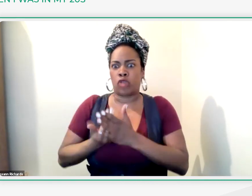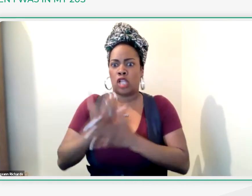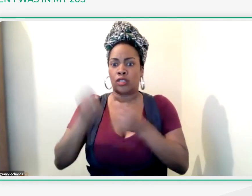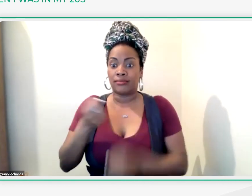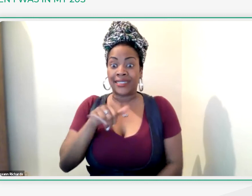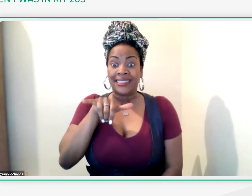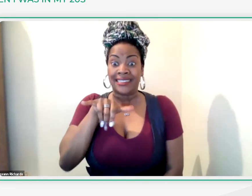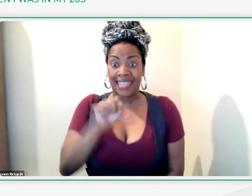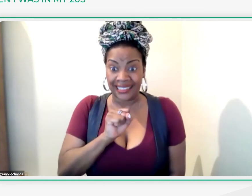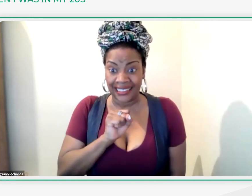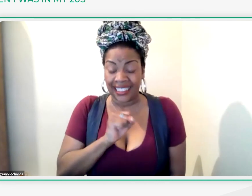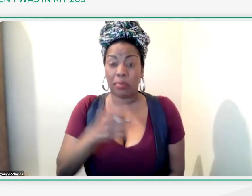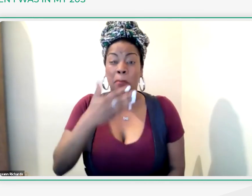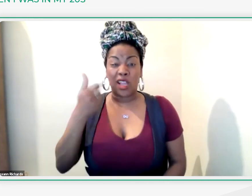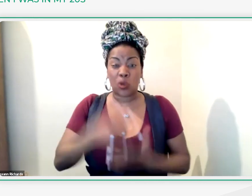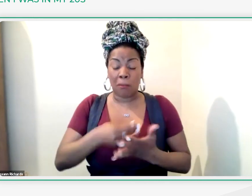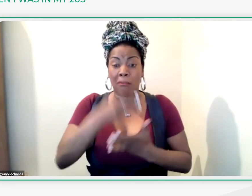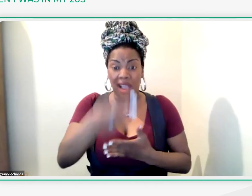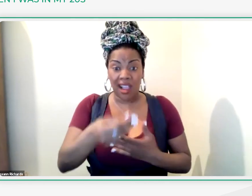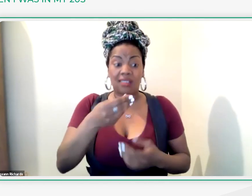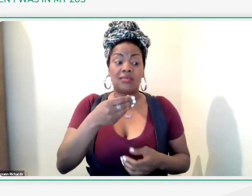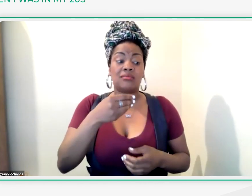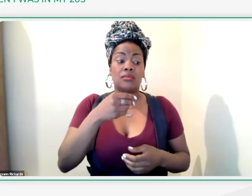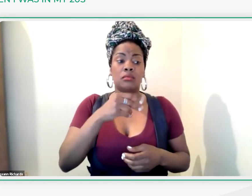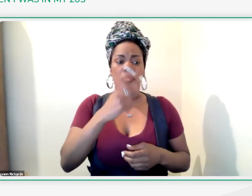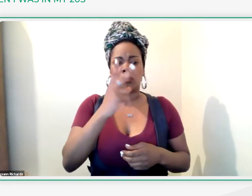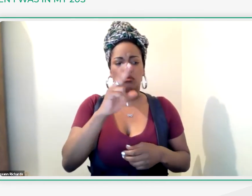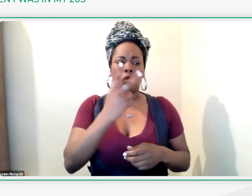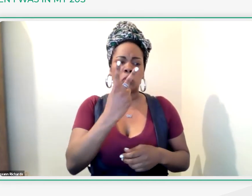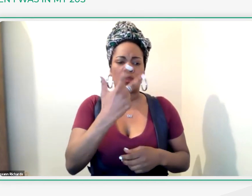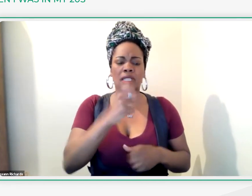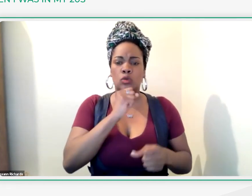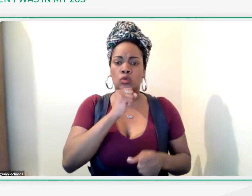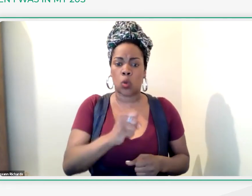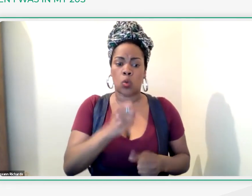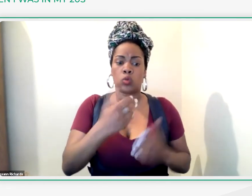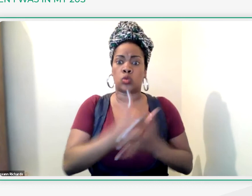compared to a brand new car because of the depreciation factor?